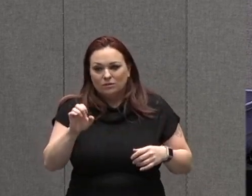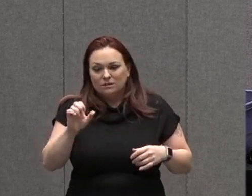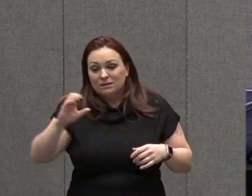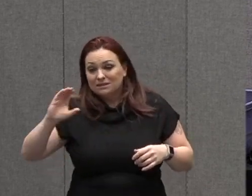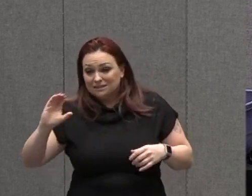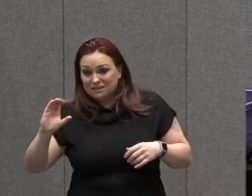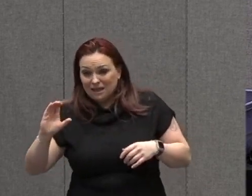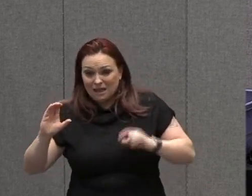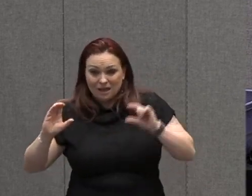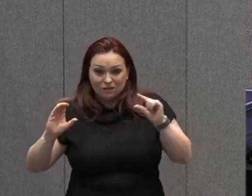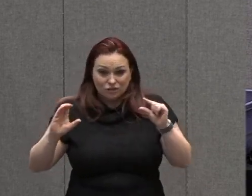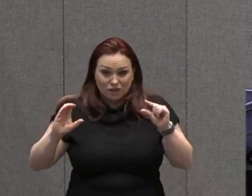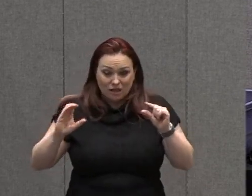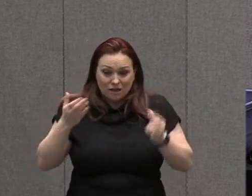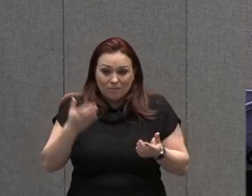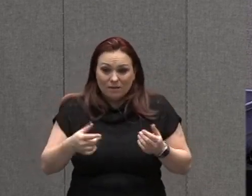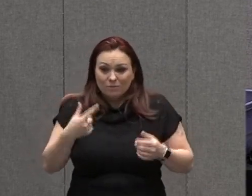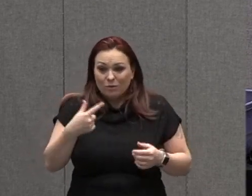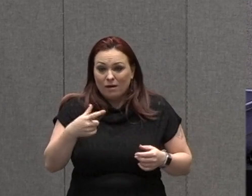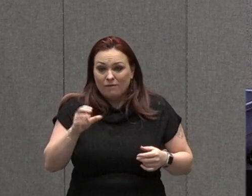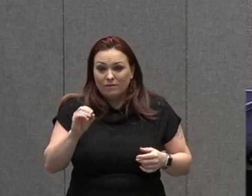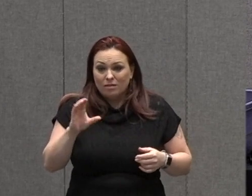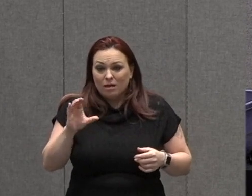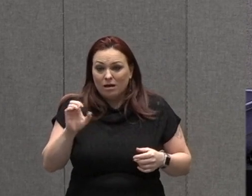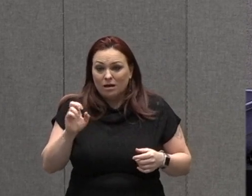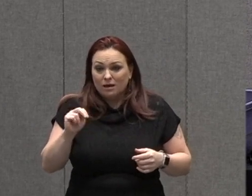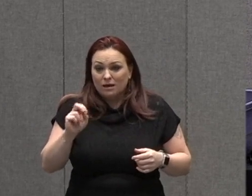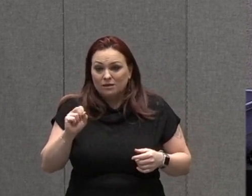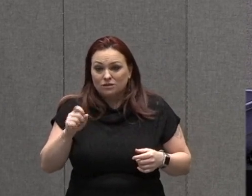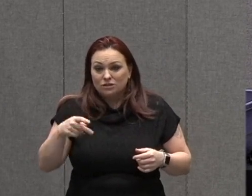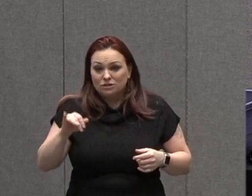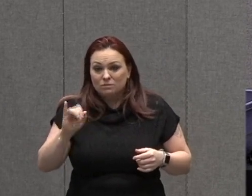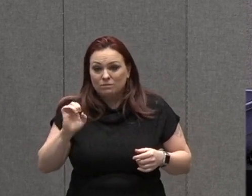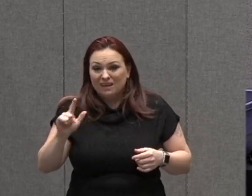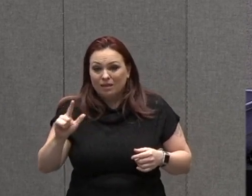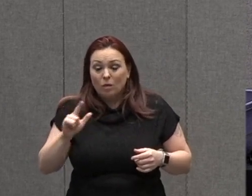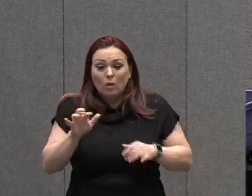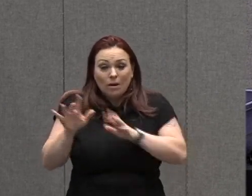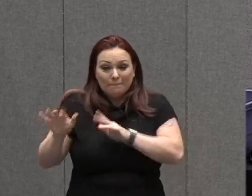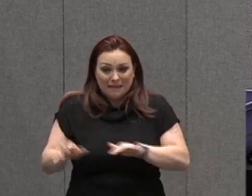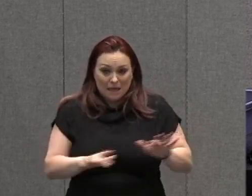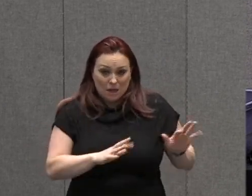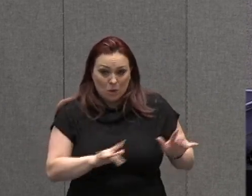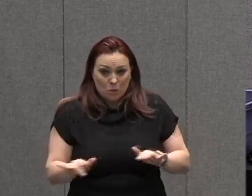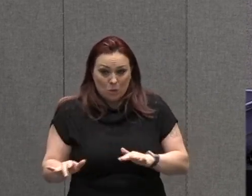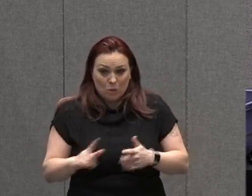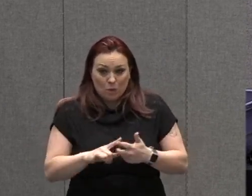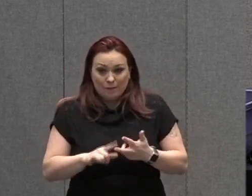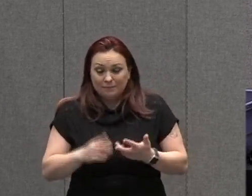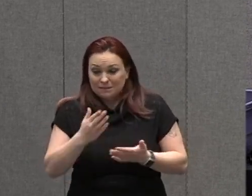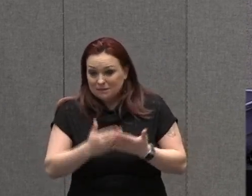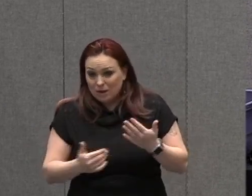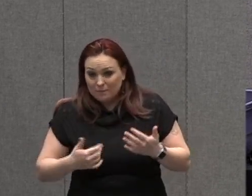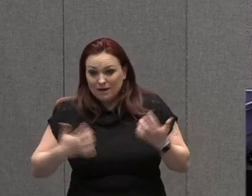maybe you have a little glockenspiel or maybe you have a piano or maybe someone has a guitar,